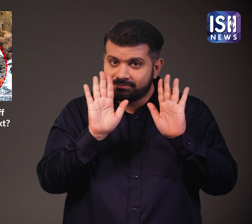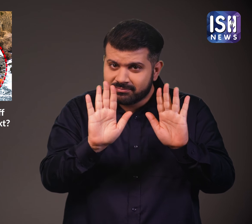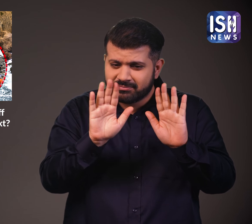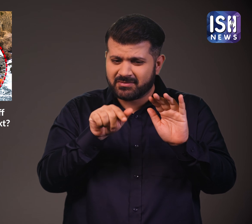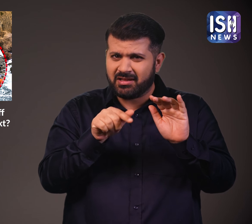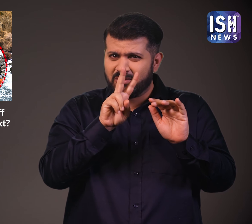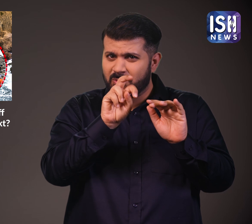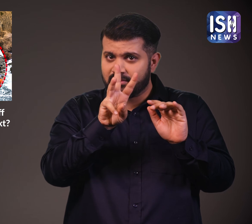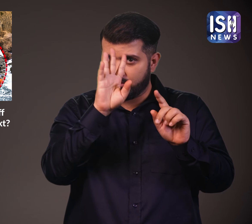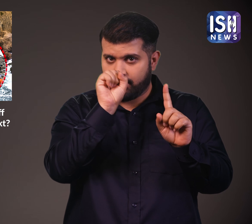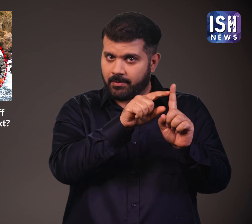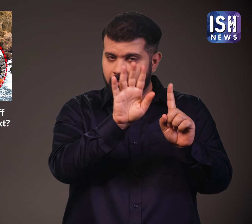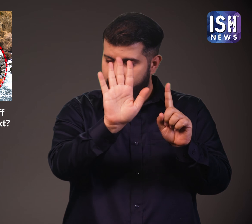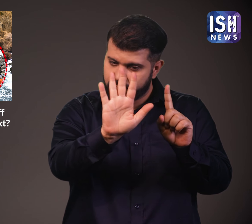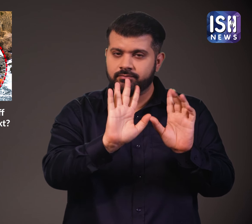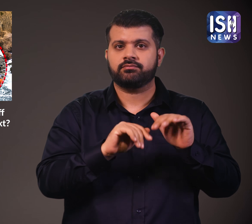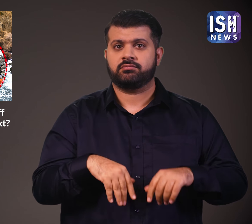Remember, this happened in 2023.